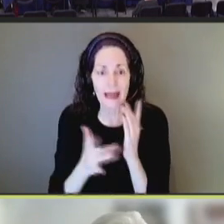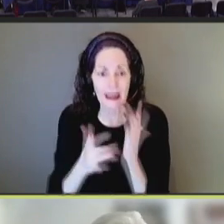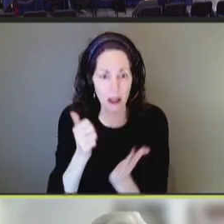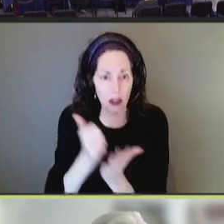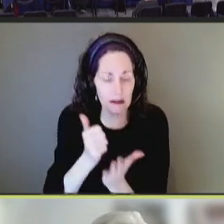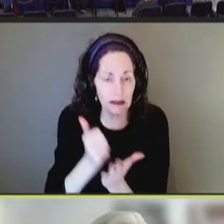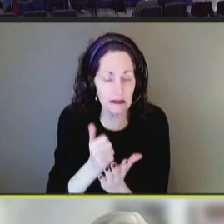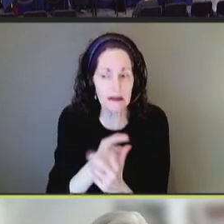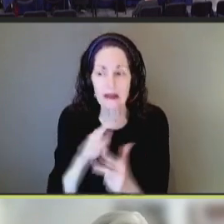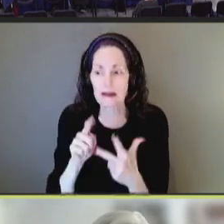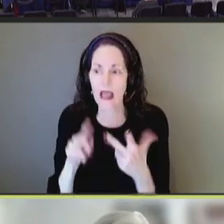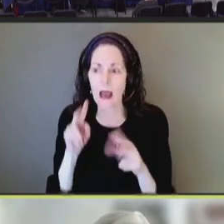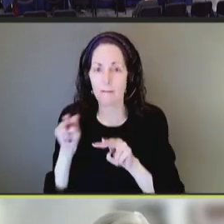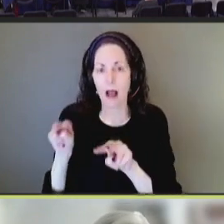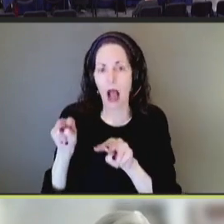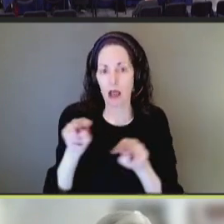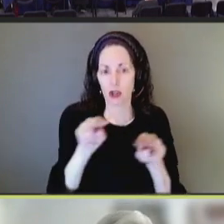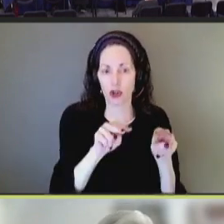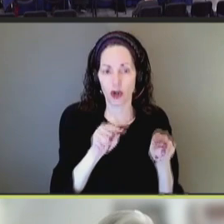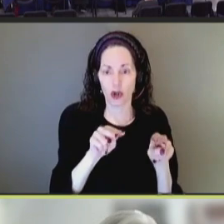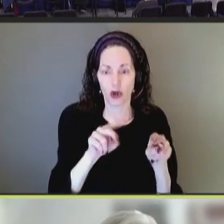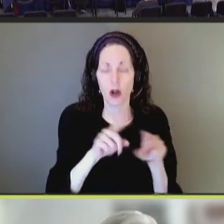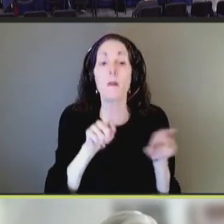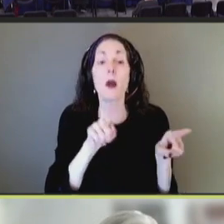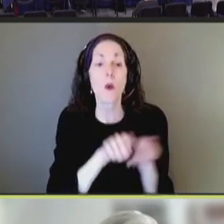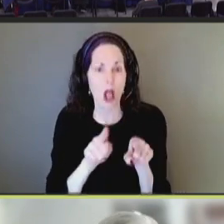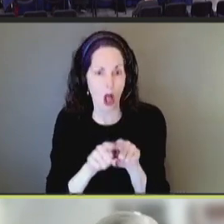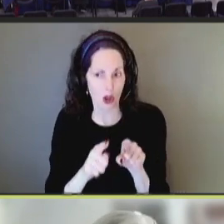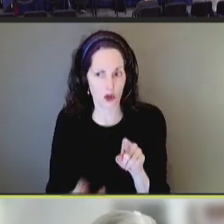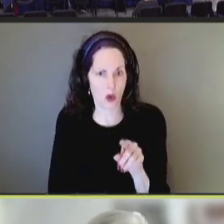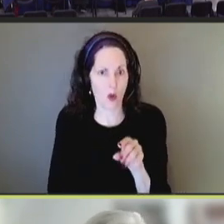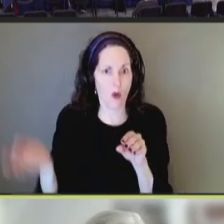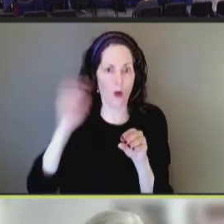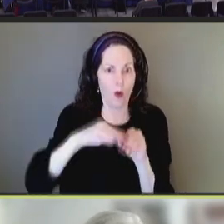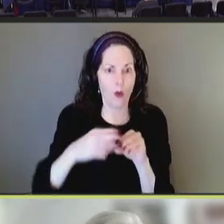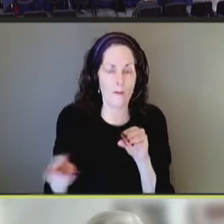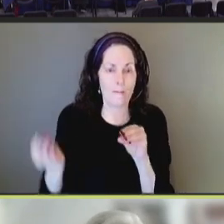but we're increasing our focus on the data contained within these systems and